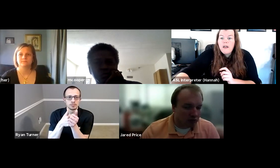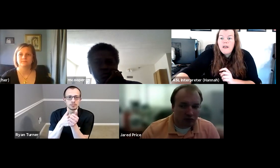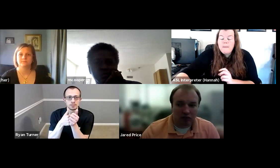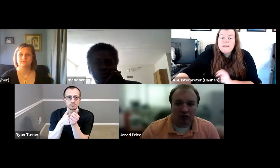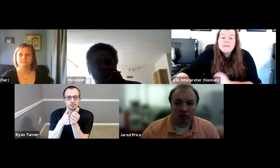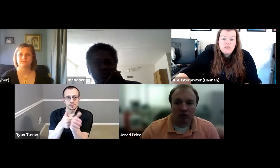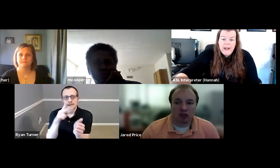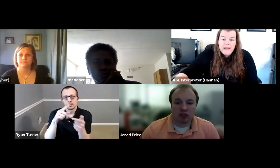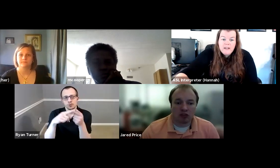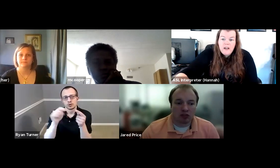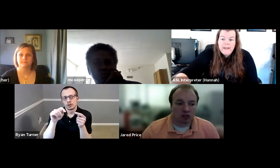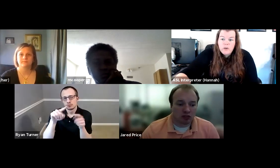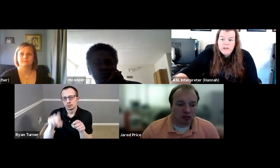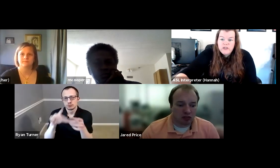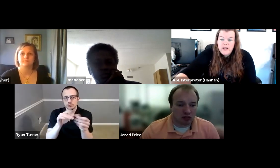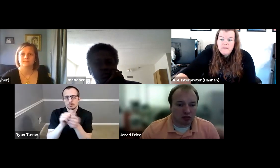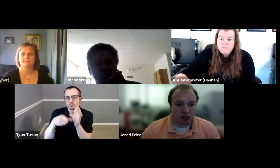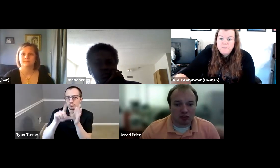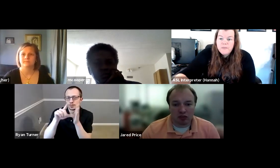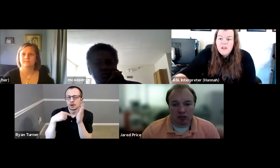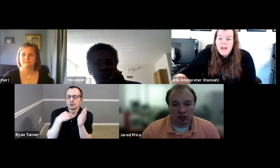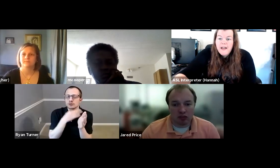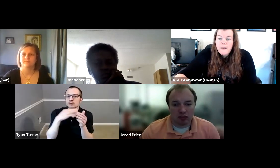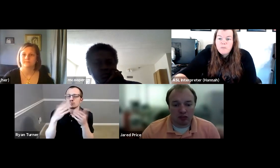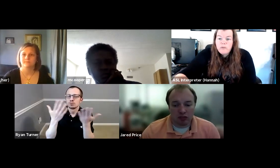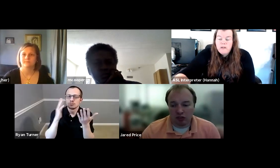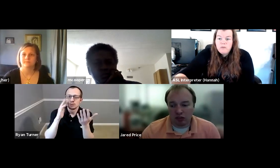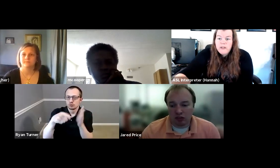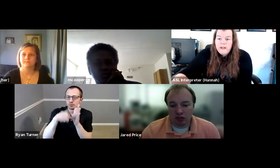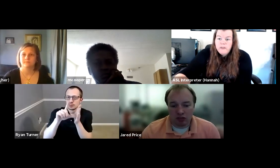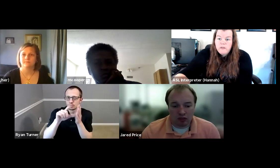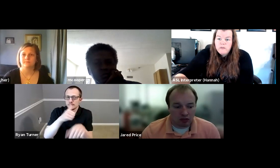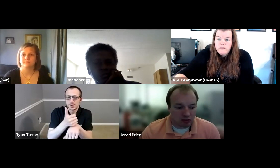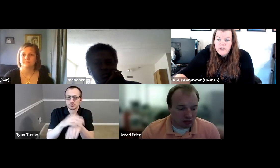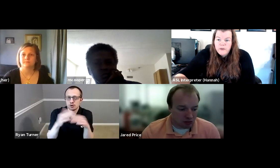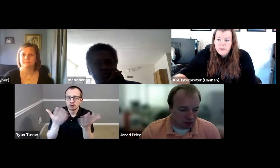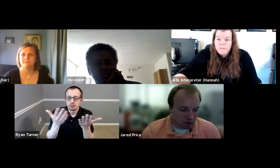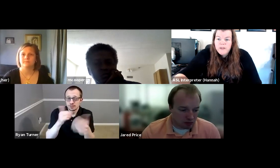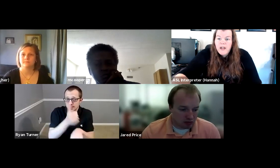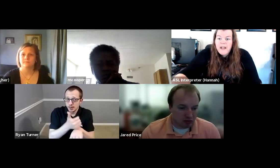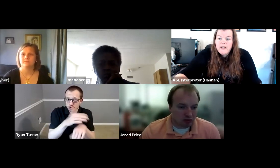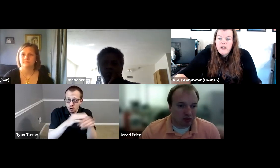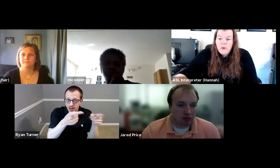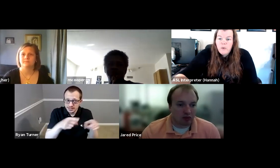Um this is Ryan I have a question um related with the review. I know